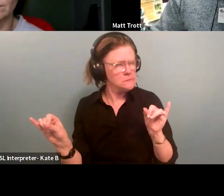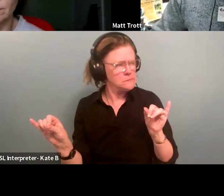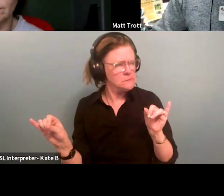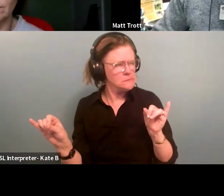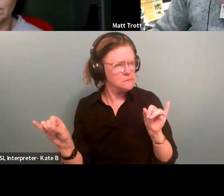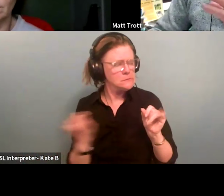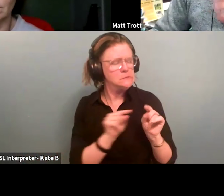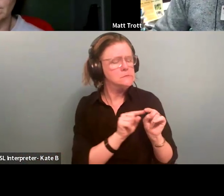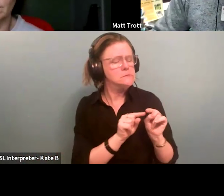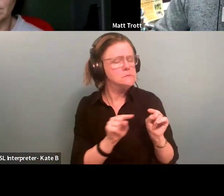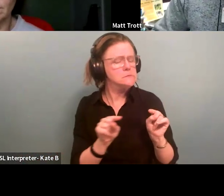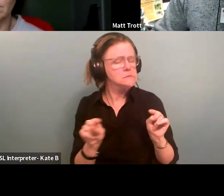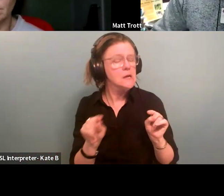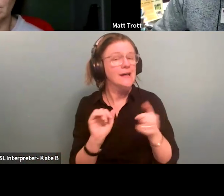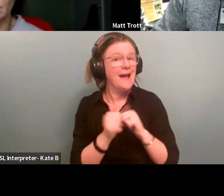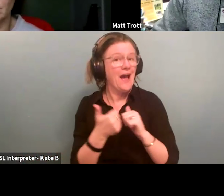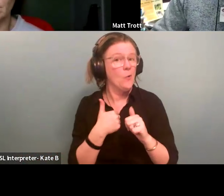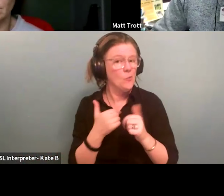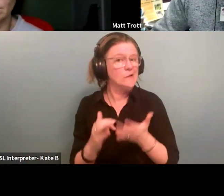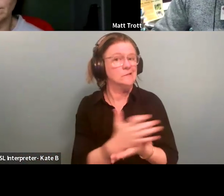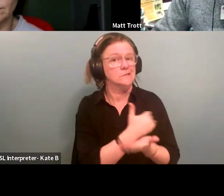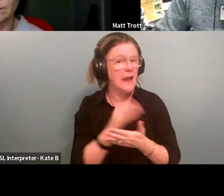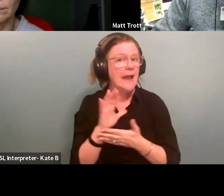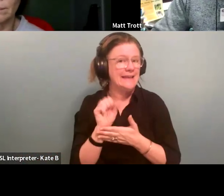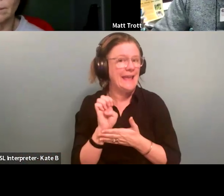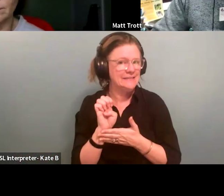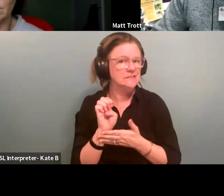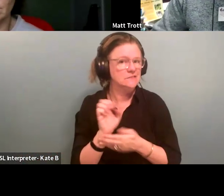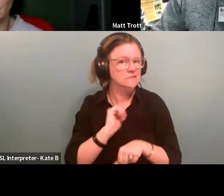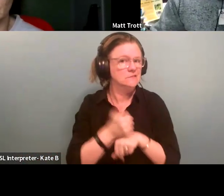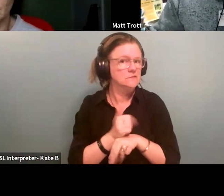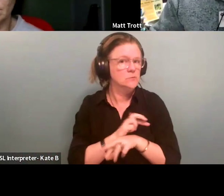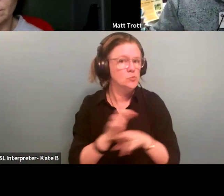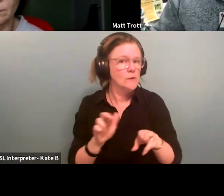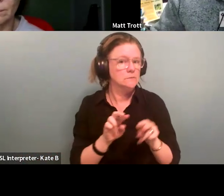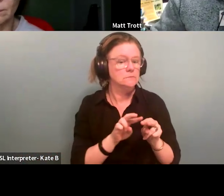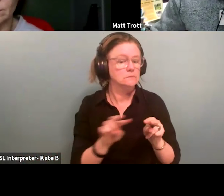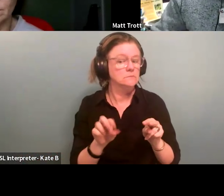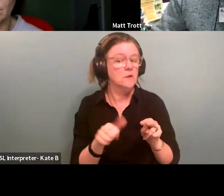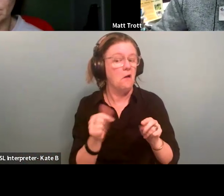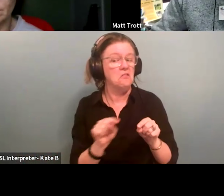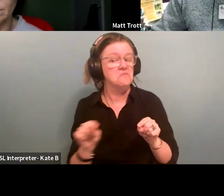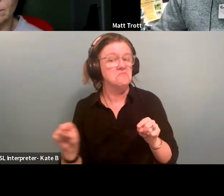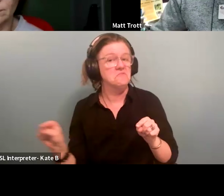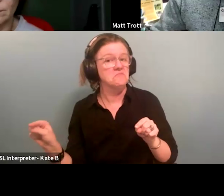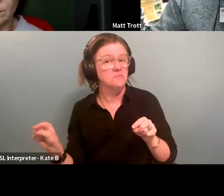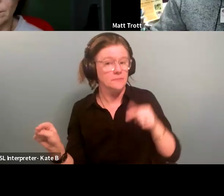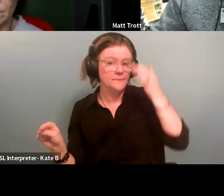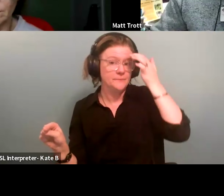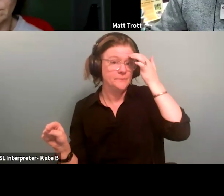perpetrators-- that's one of the reasons the state has this in place-- we can do other things. And, like I said, law enforcement,